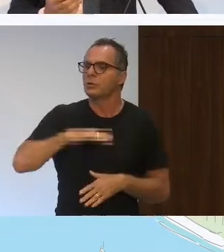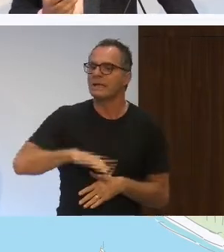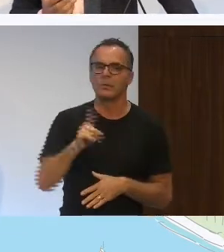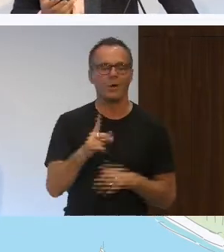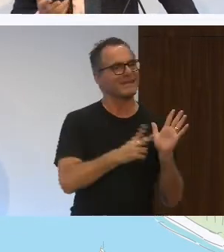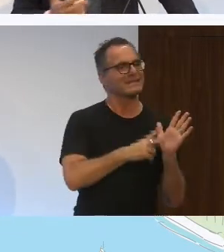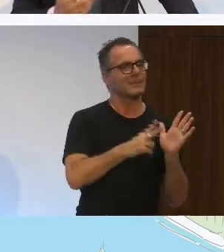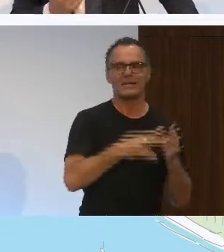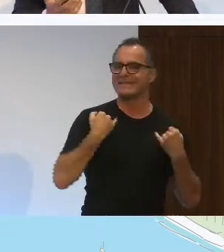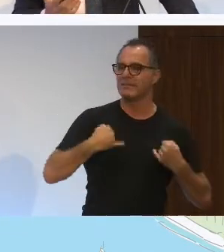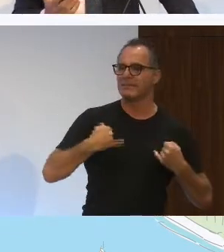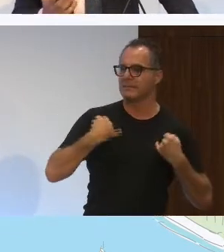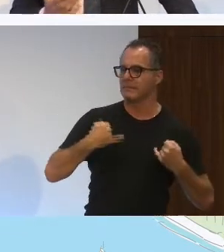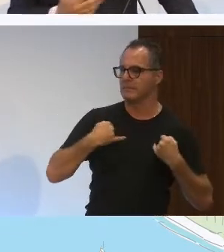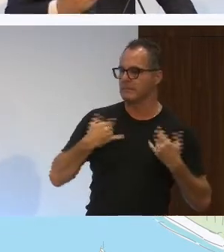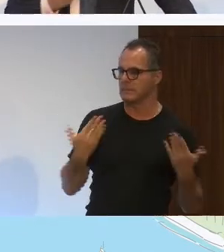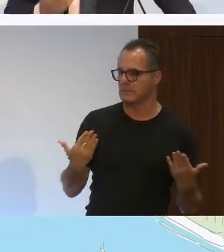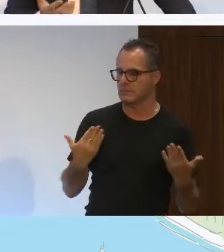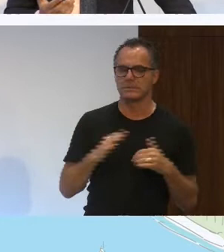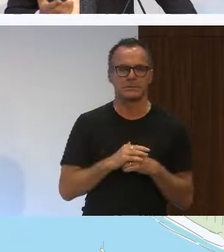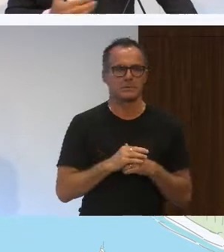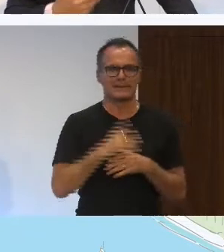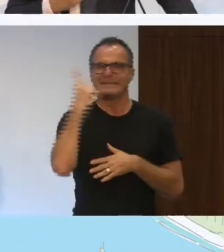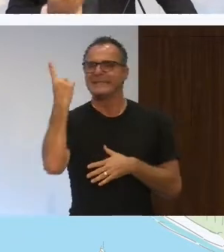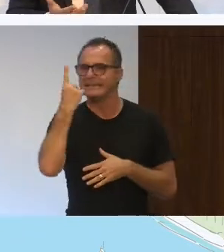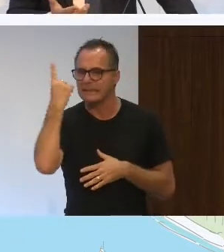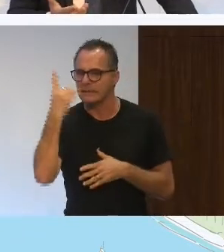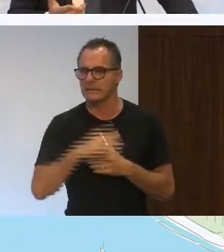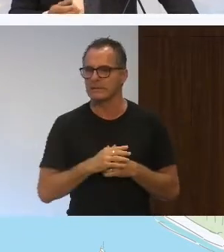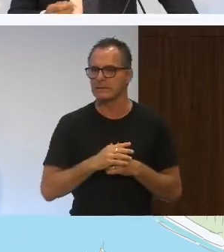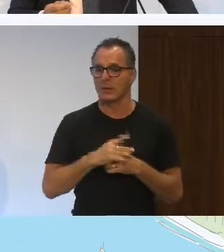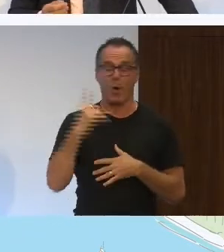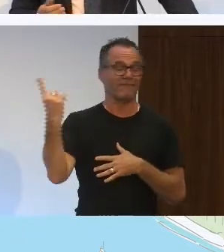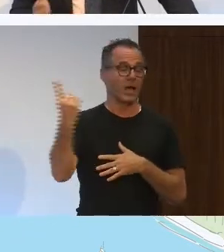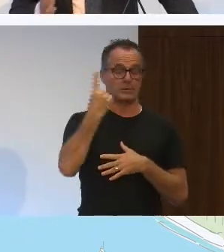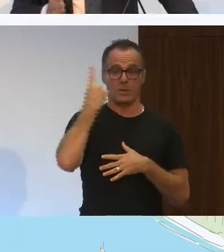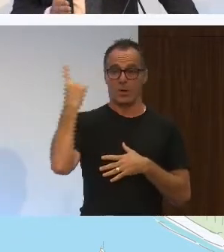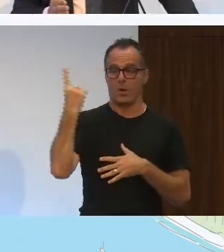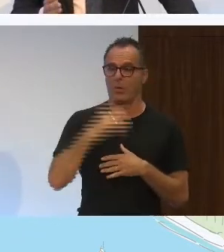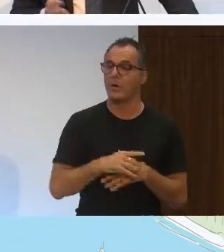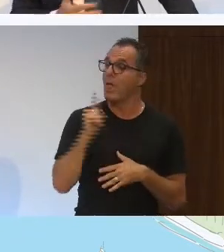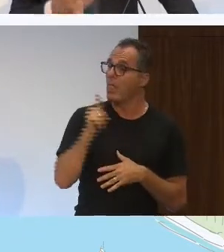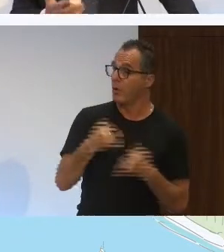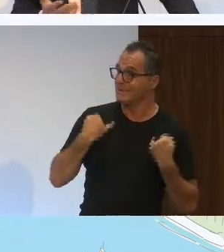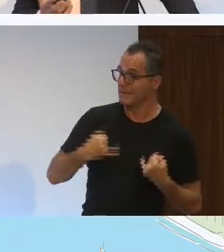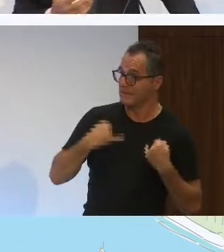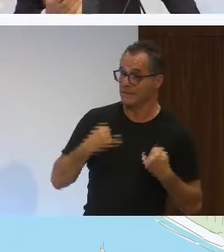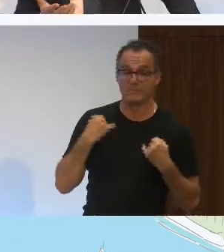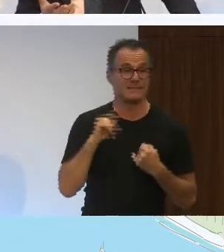symptoms, vestibular symptoms or dizziness or vertigo. And those symptoms or that dizziness or vertigo